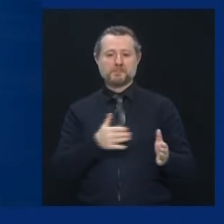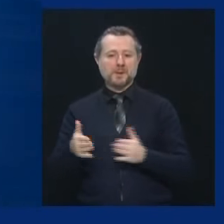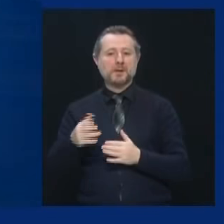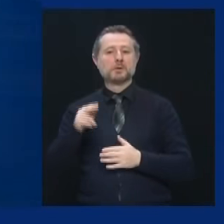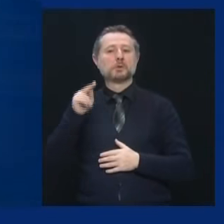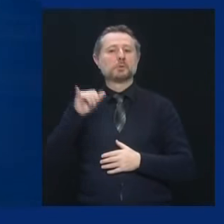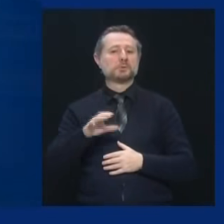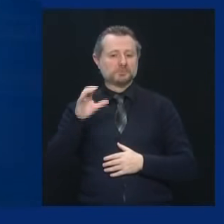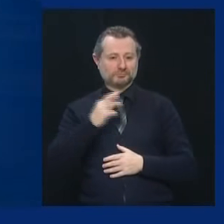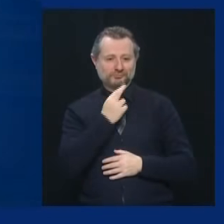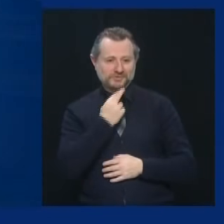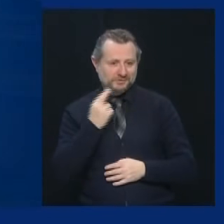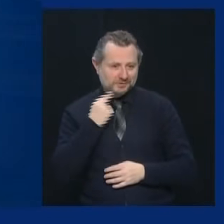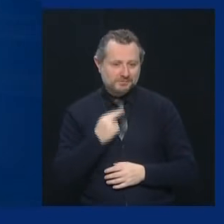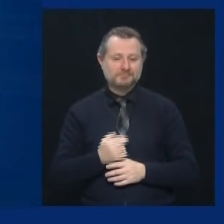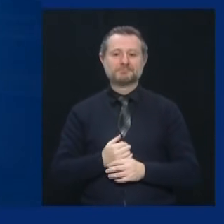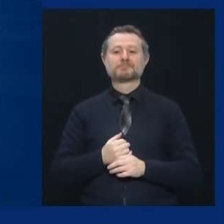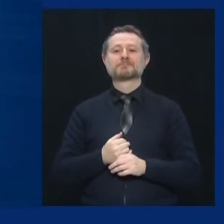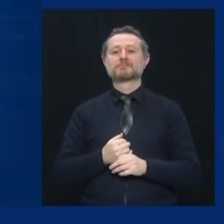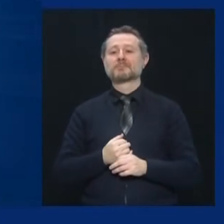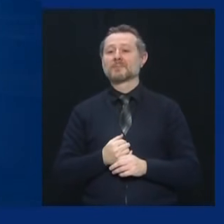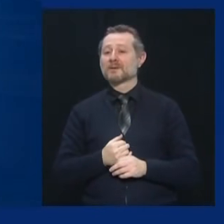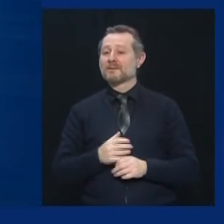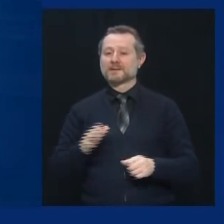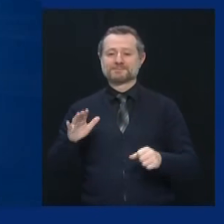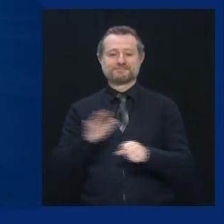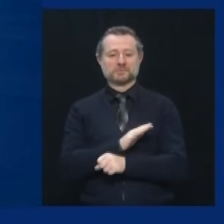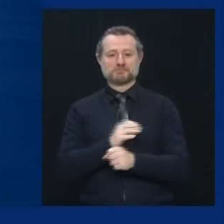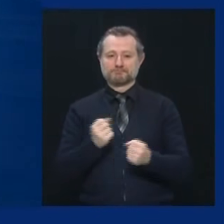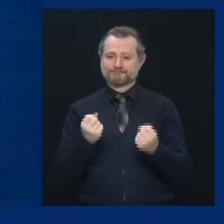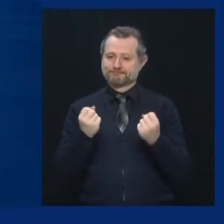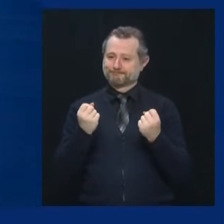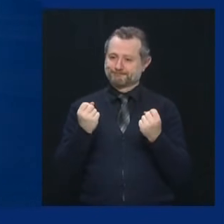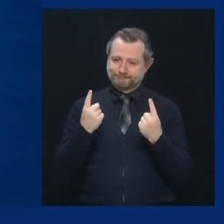RHODES. HAPPY WEDNESDAY. MIDDLE OF THE WEEK. GET PAST HUMP DAY TODAY.